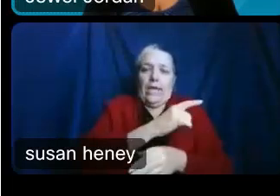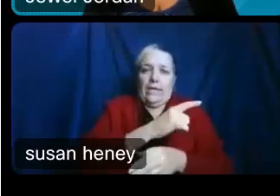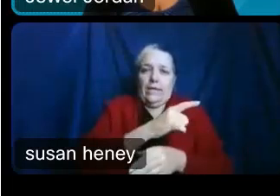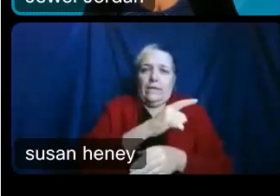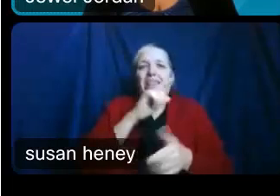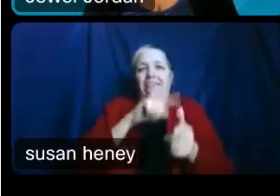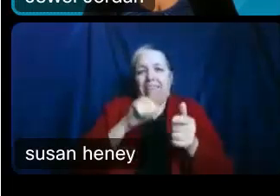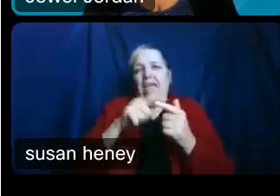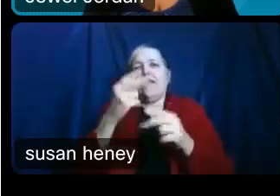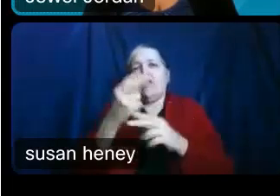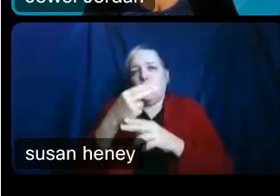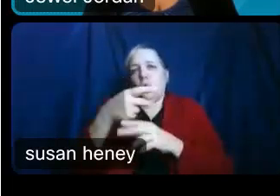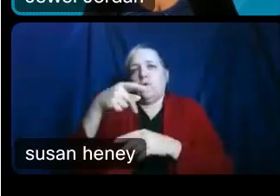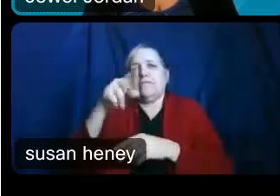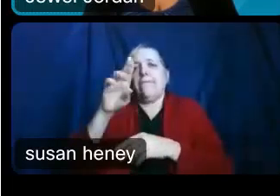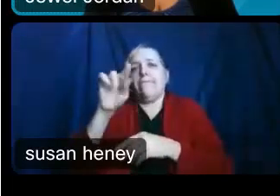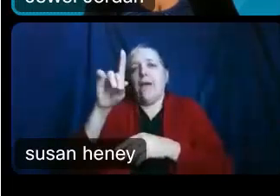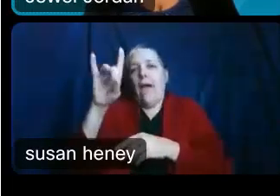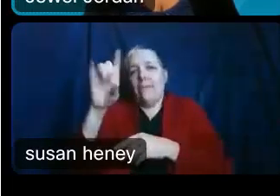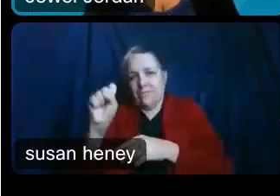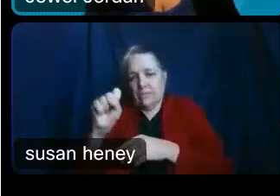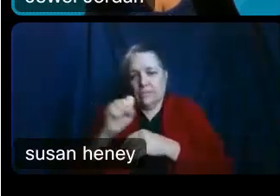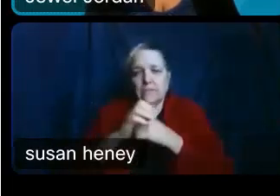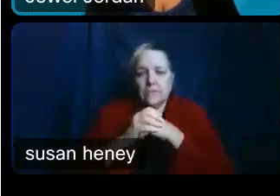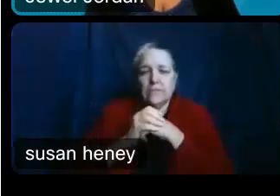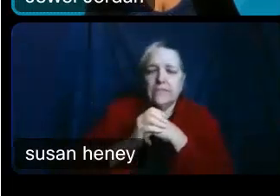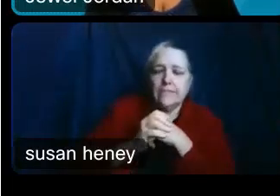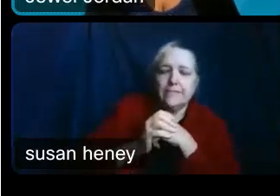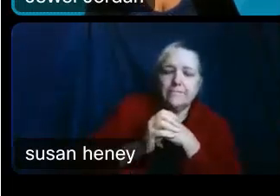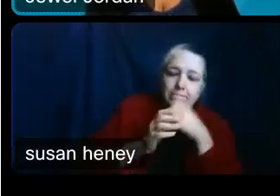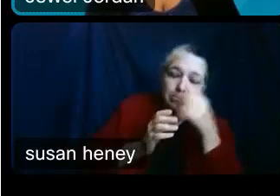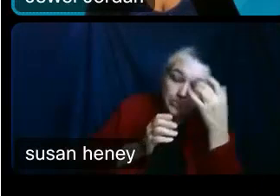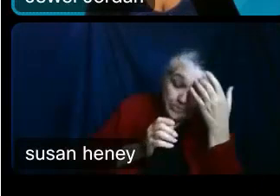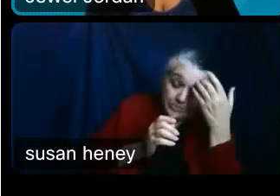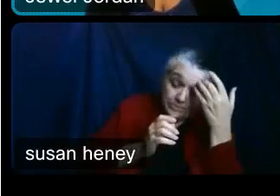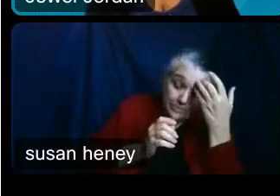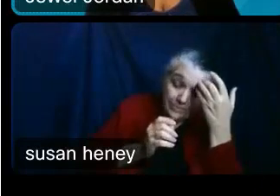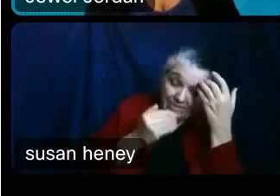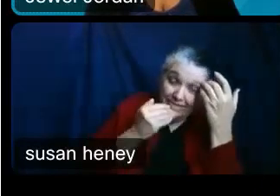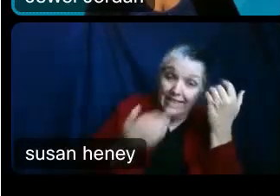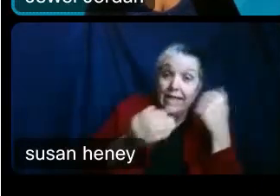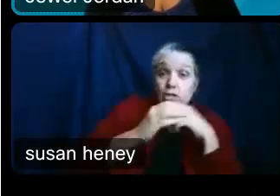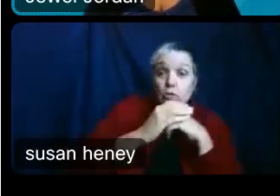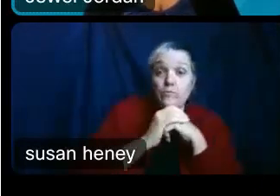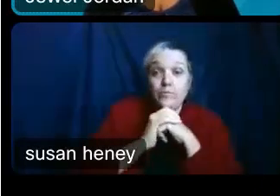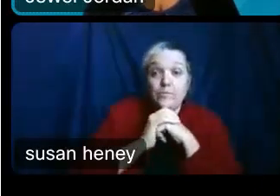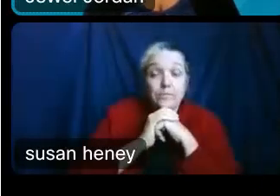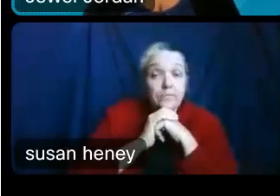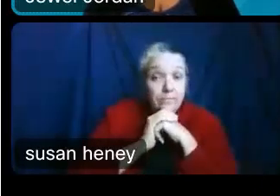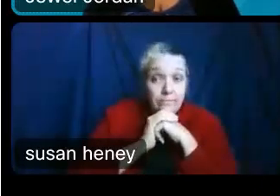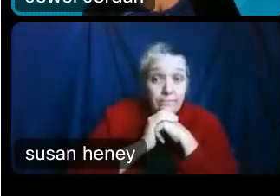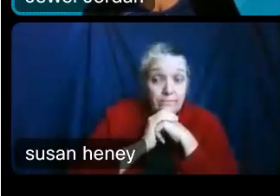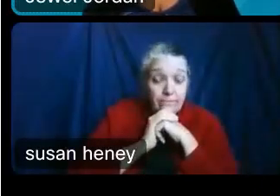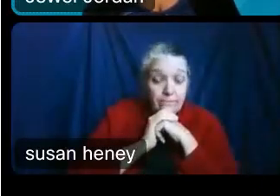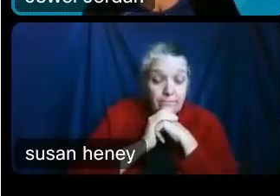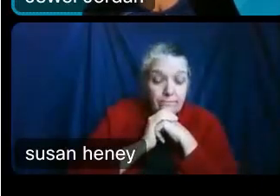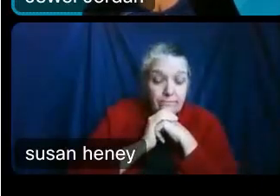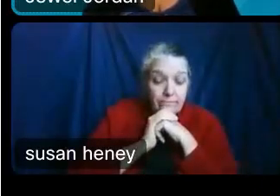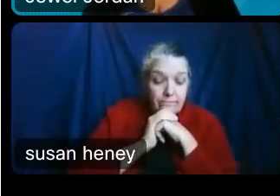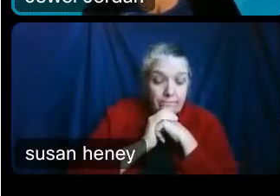David Heller: Okay, thank you. >> Jewel Jordan: Thank you, Michael, and thank